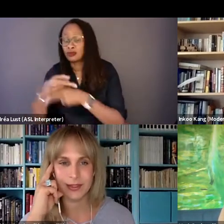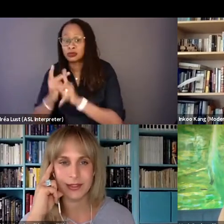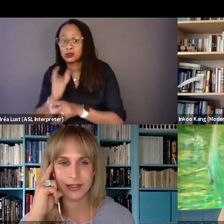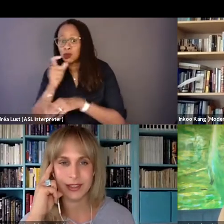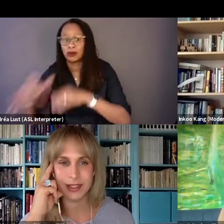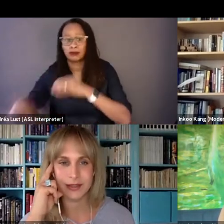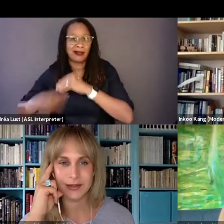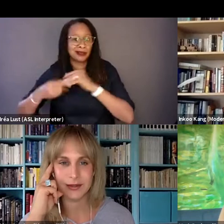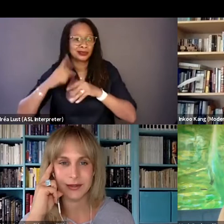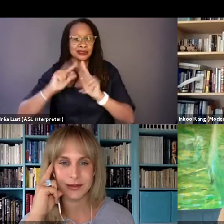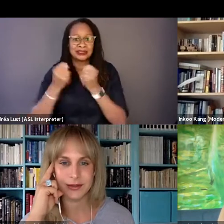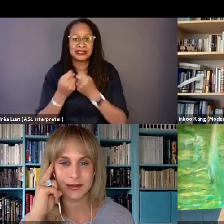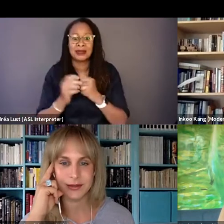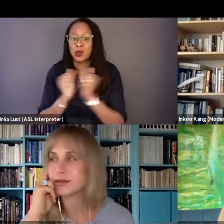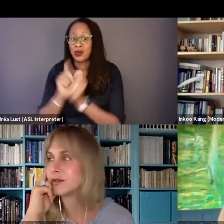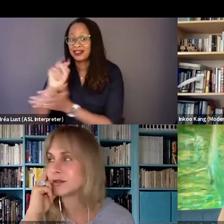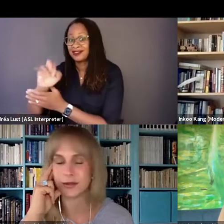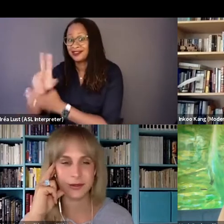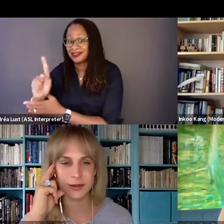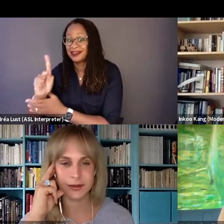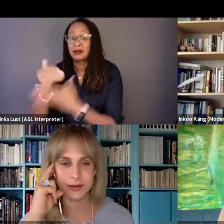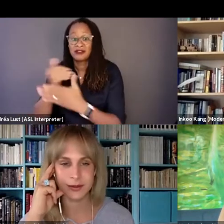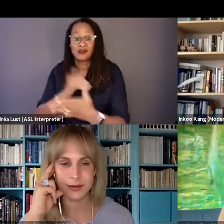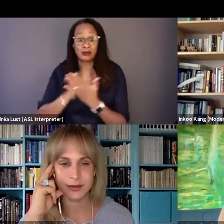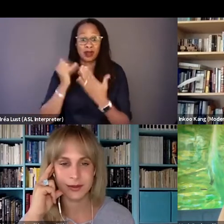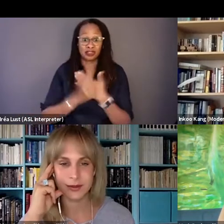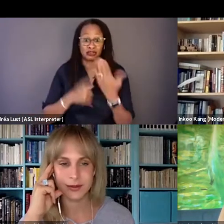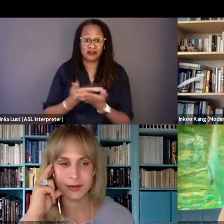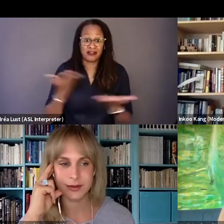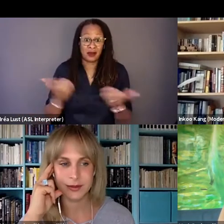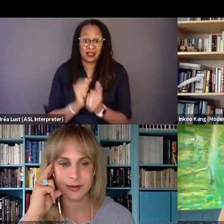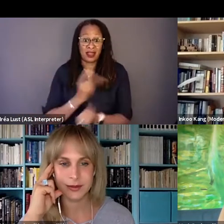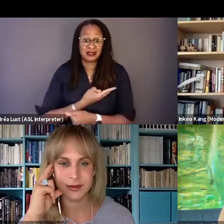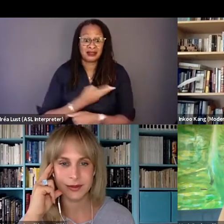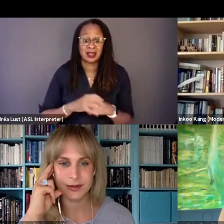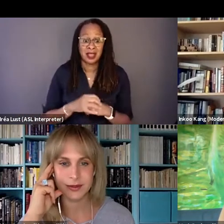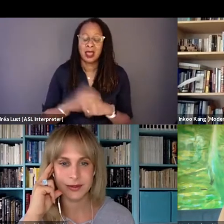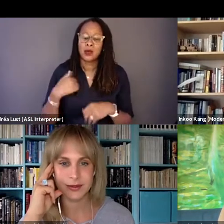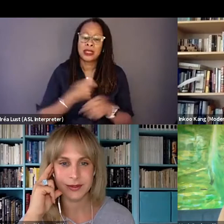They were with Nick before this project came to us. And we tried multiple different